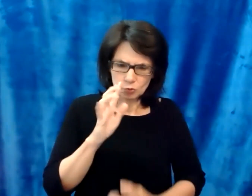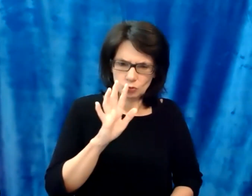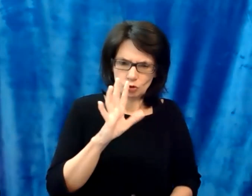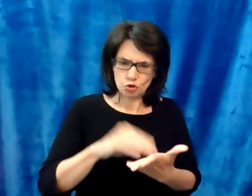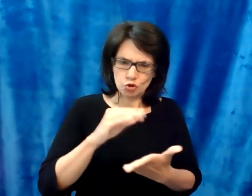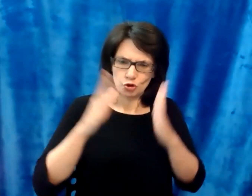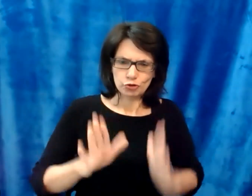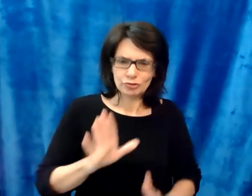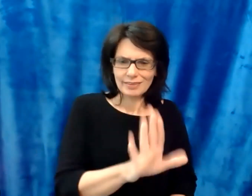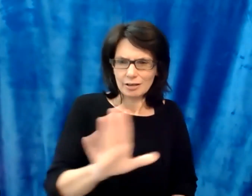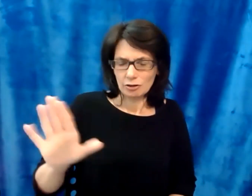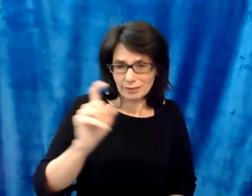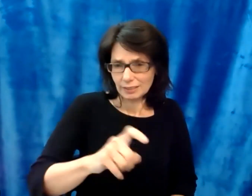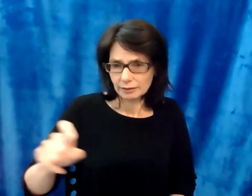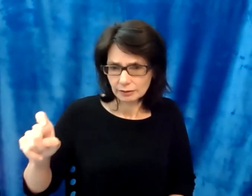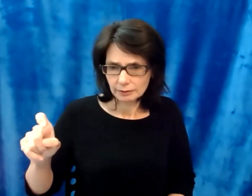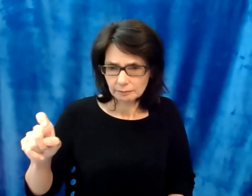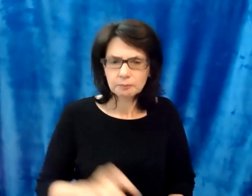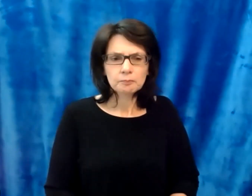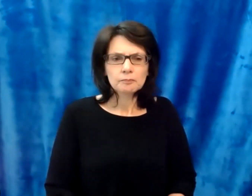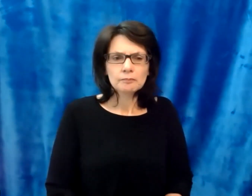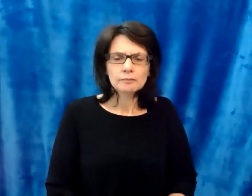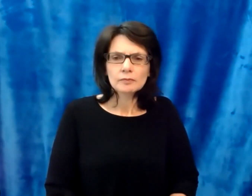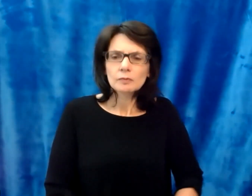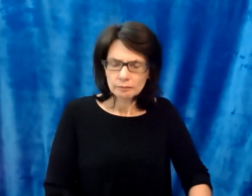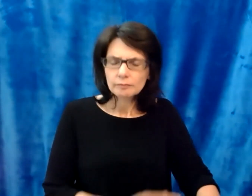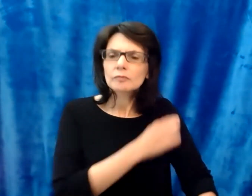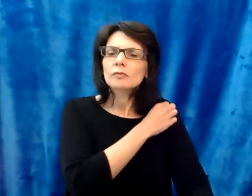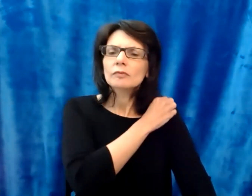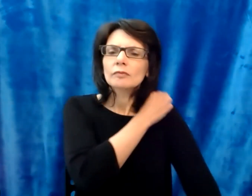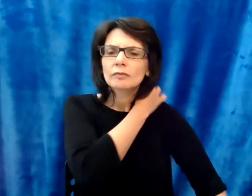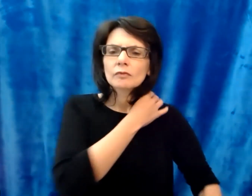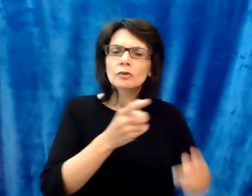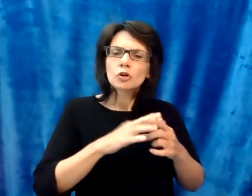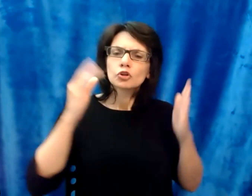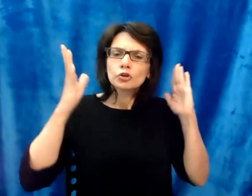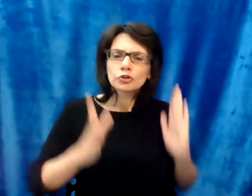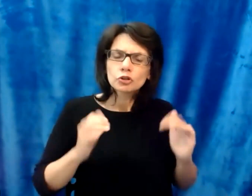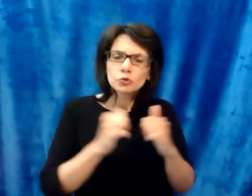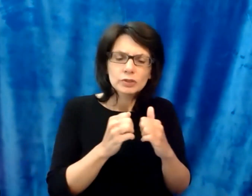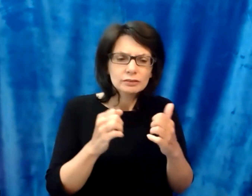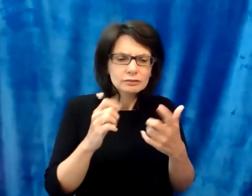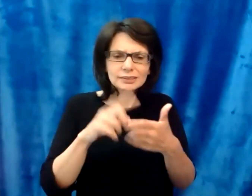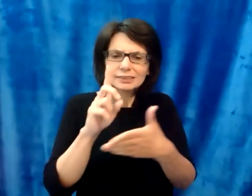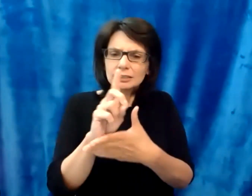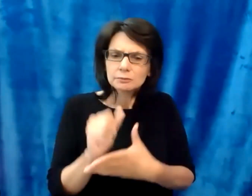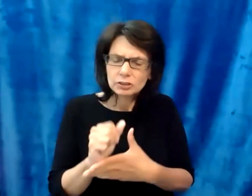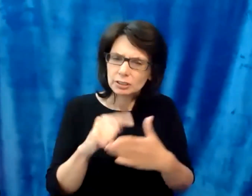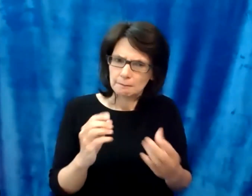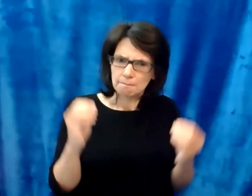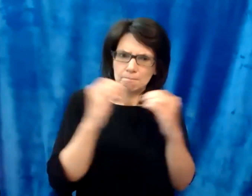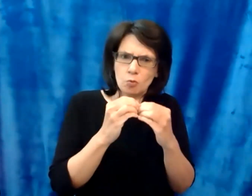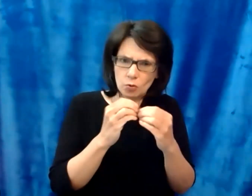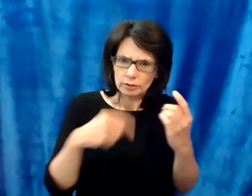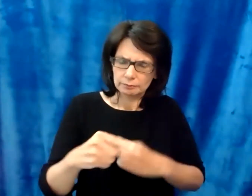Norway/Camilla Helgo Fossberg: learners with disabilities could potentially have even more to gain from using appropriate technologies than this without disabilities.